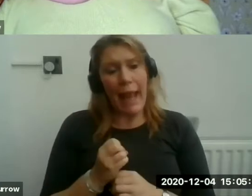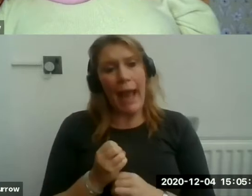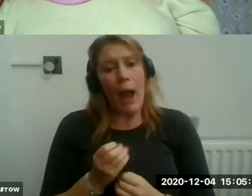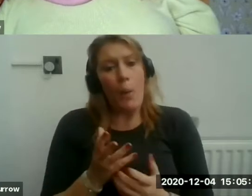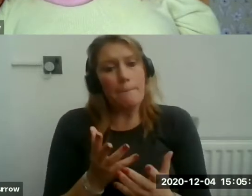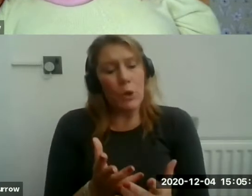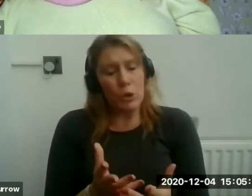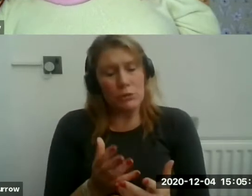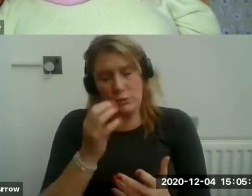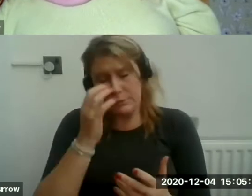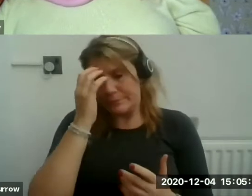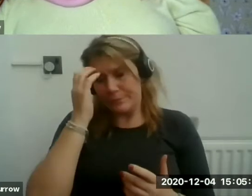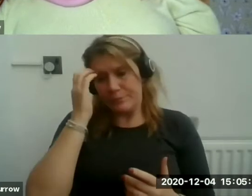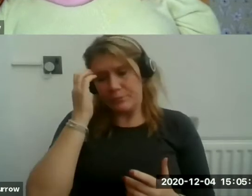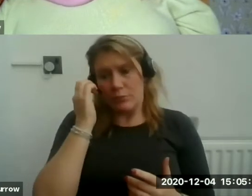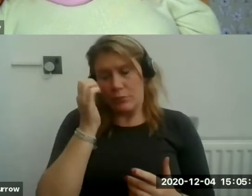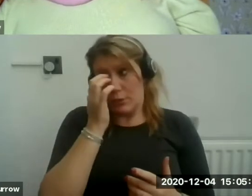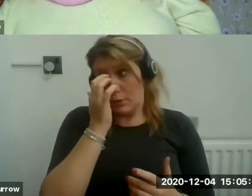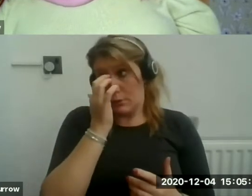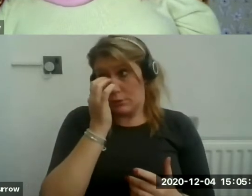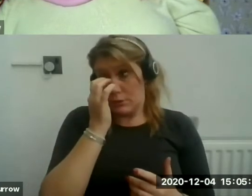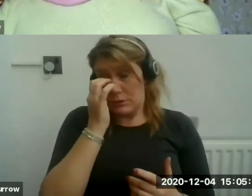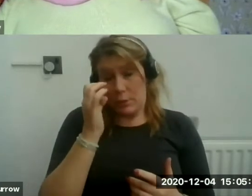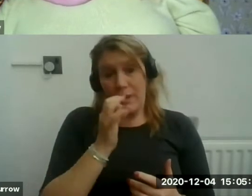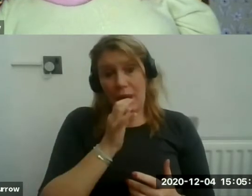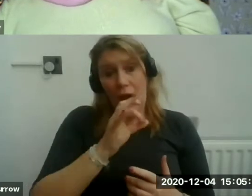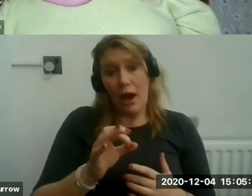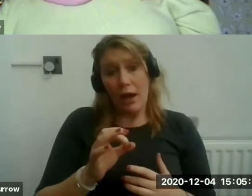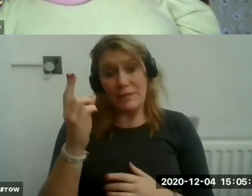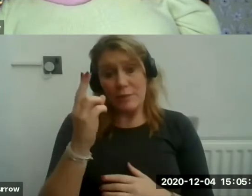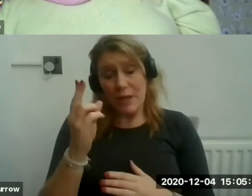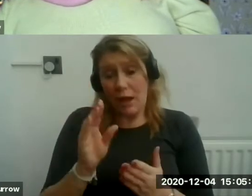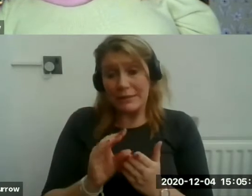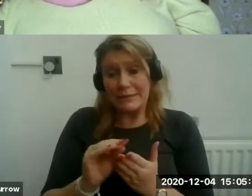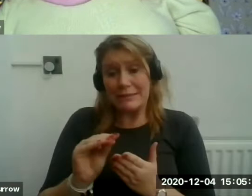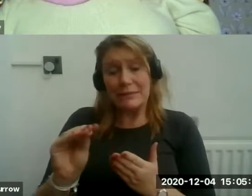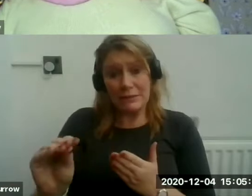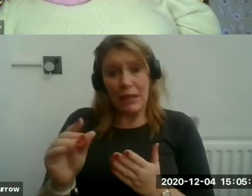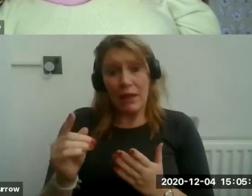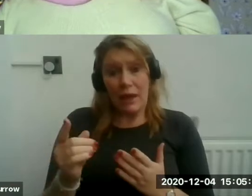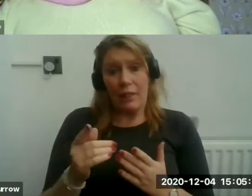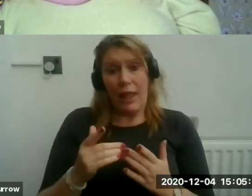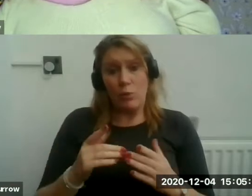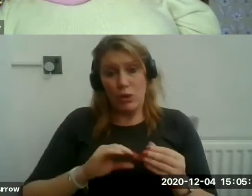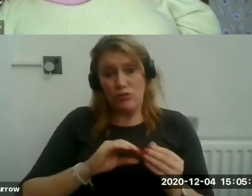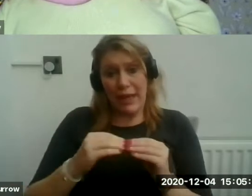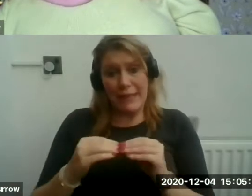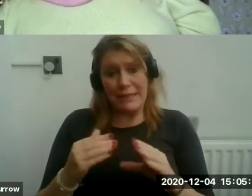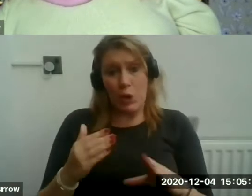artists and then we created this piece of work ourselves as a company. And brought